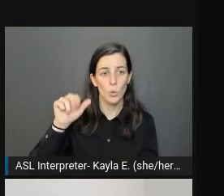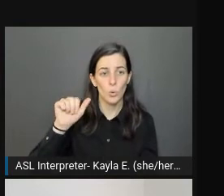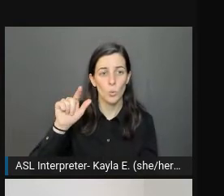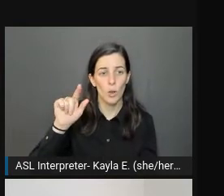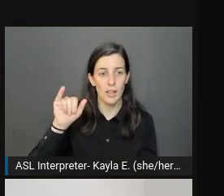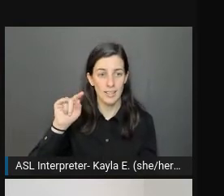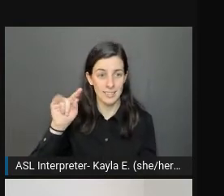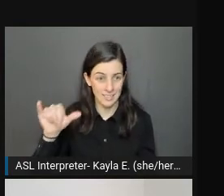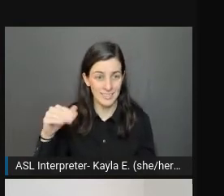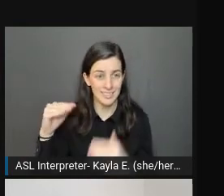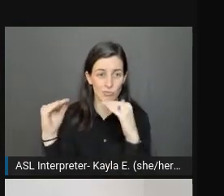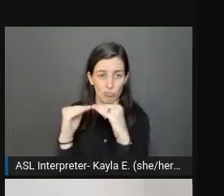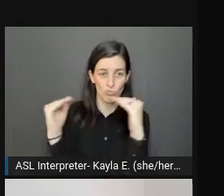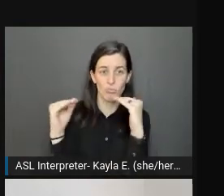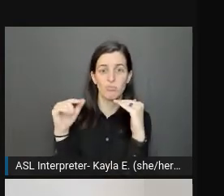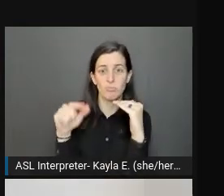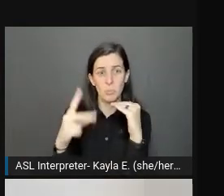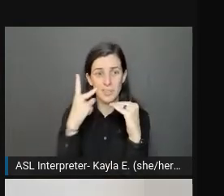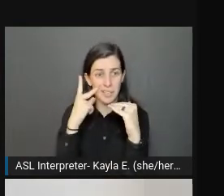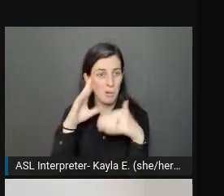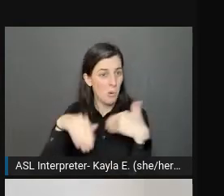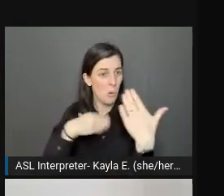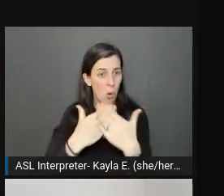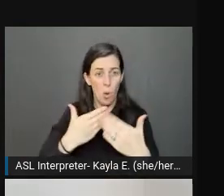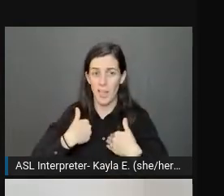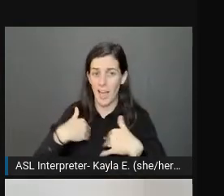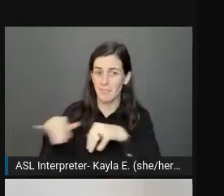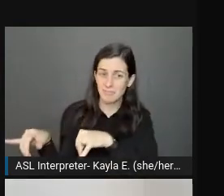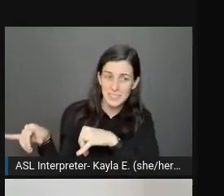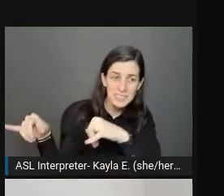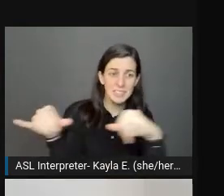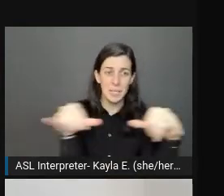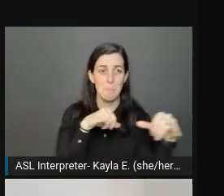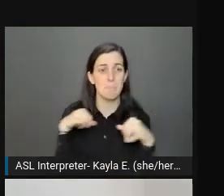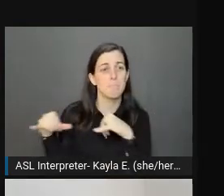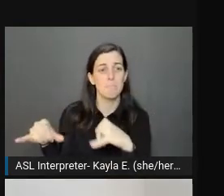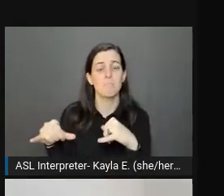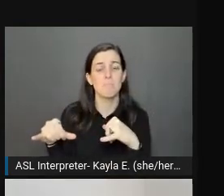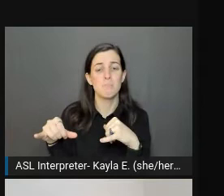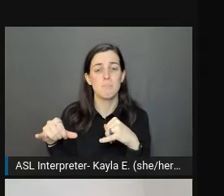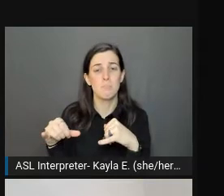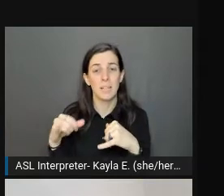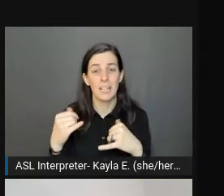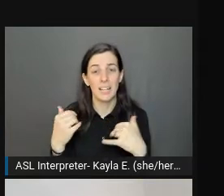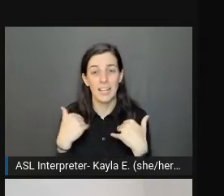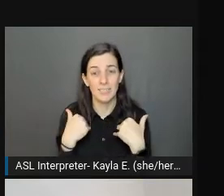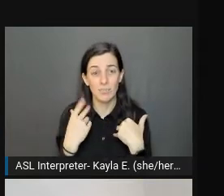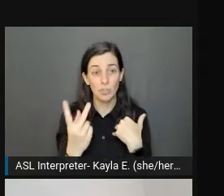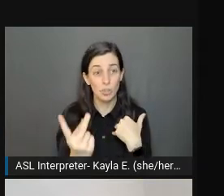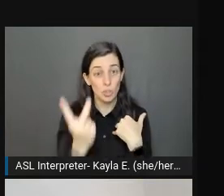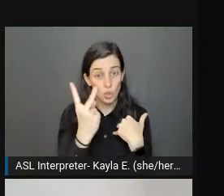because we see that there is one person, or rather in this case, there would be two people that can't actually see the game